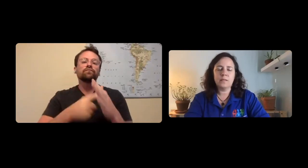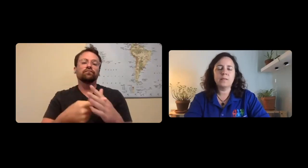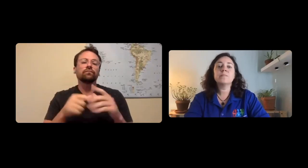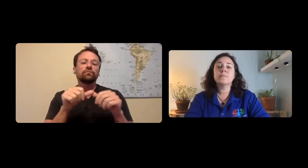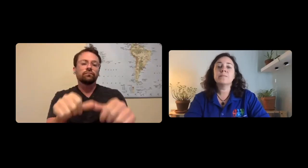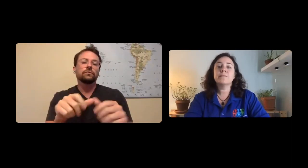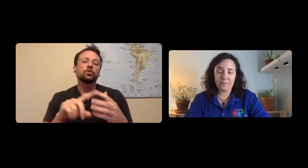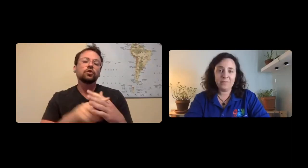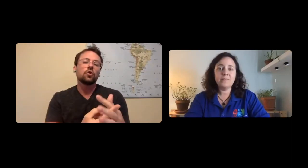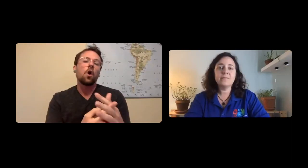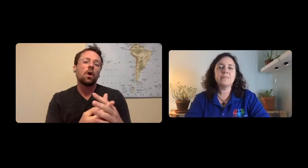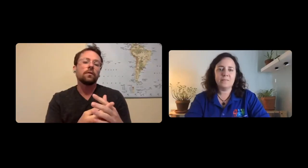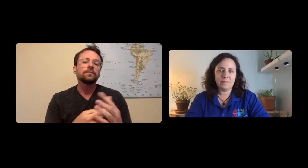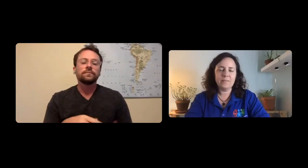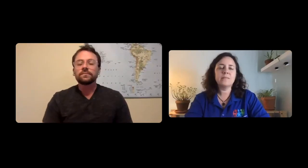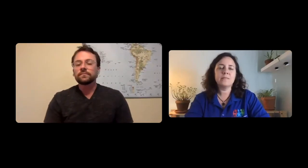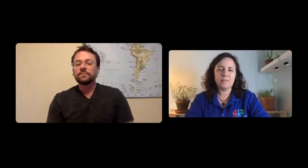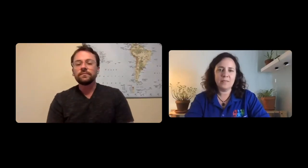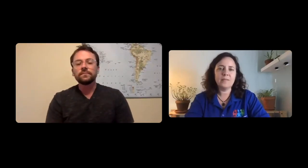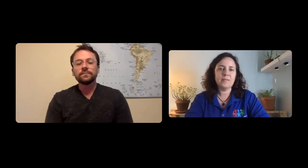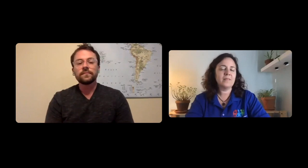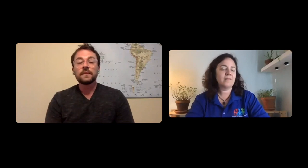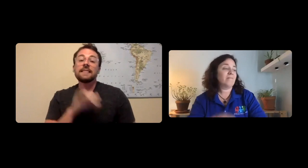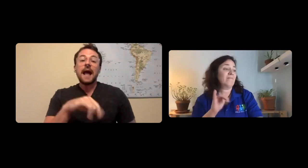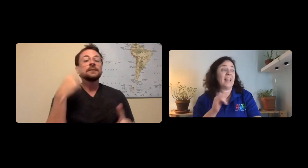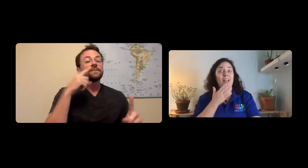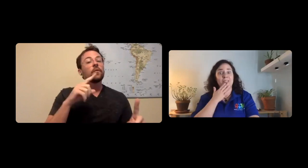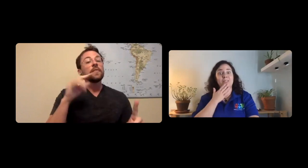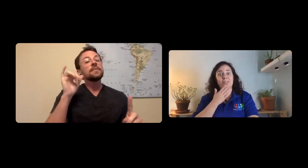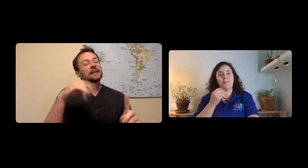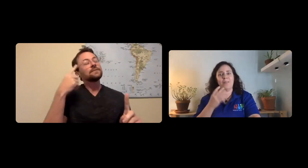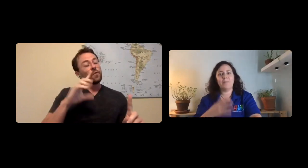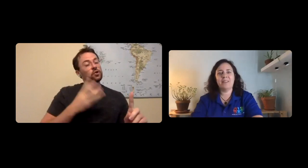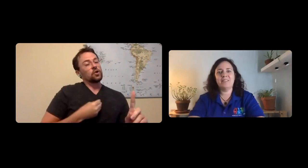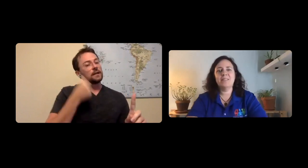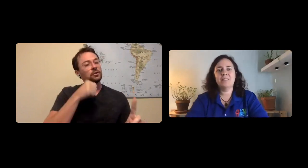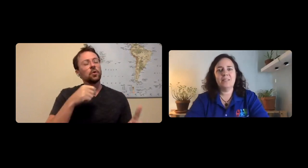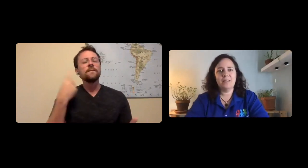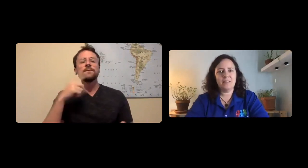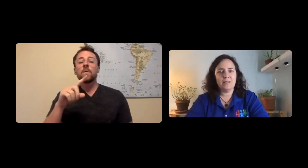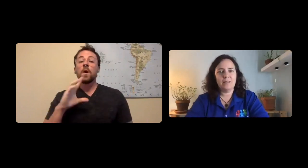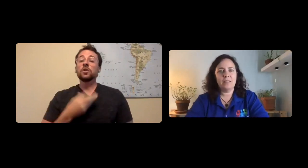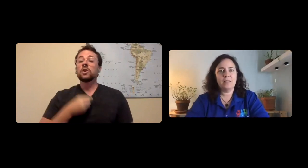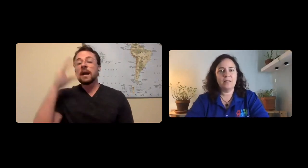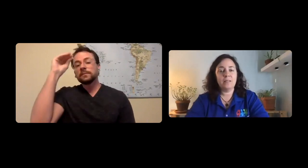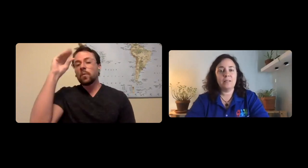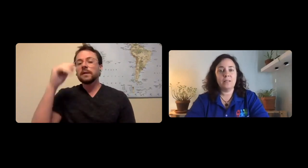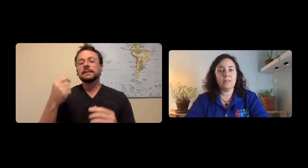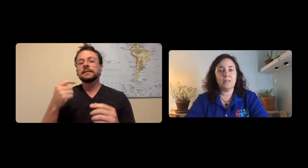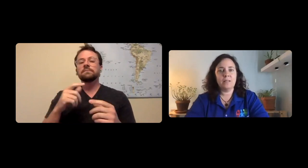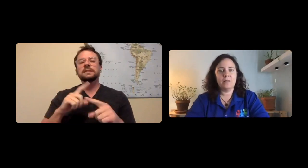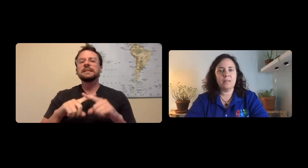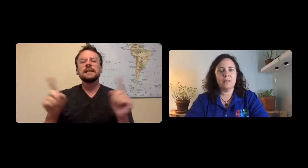then it can be reversed. So it's important that you start young with reversible therapies.